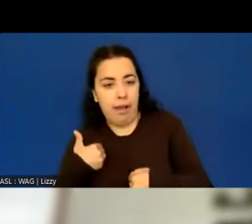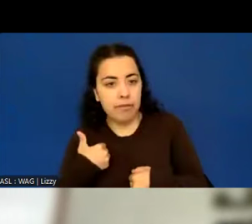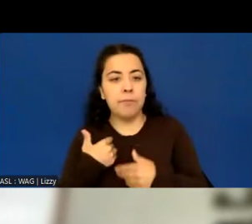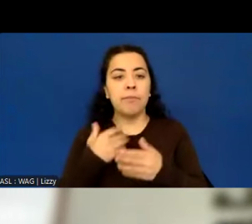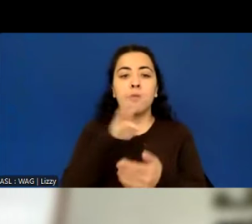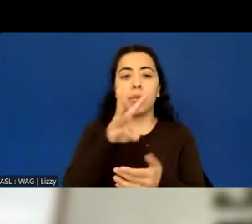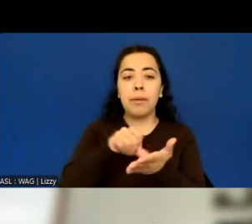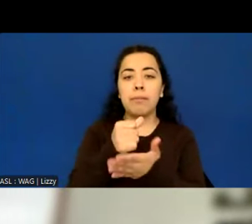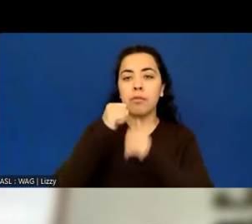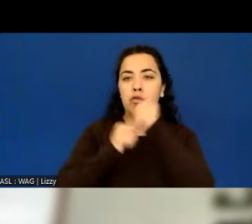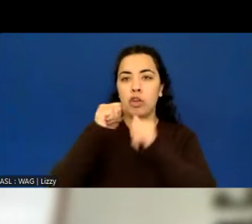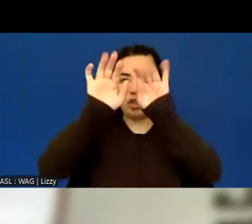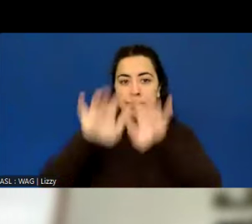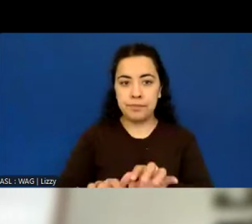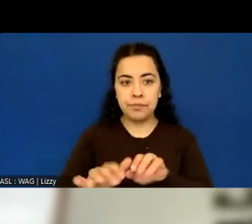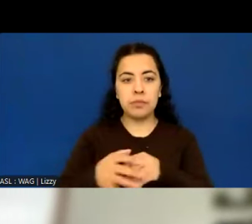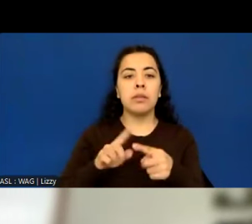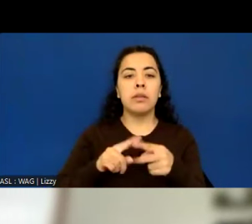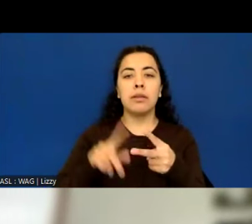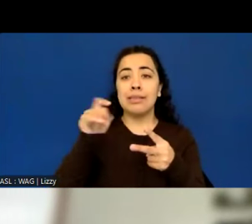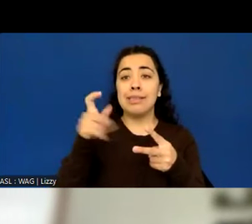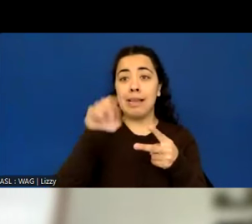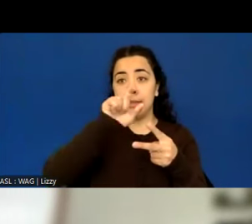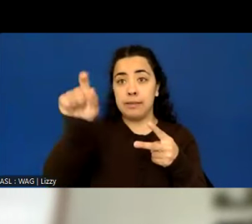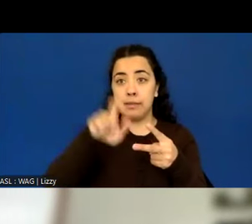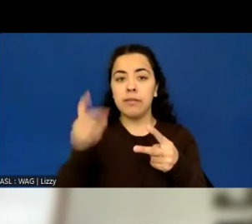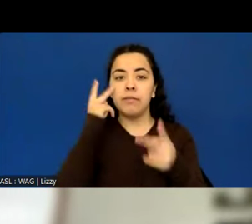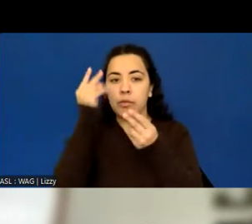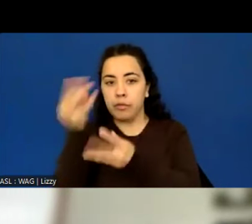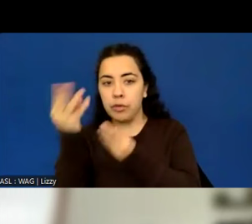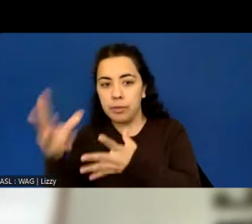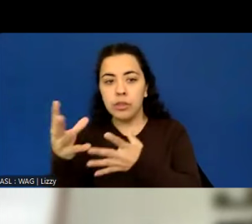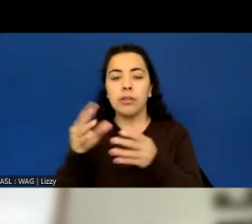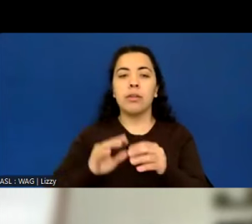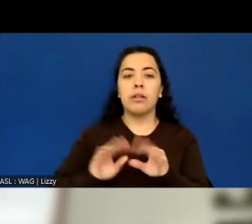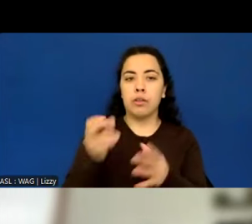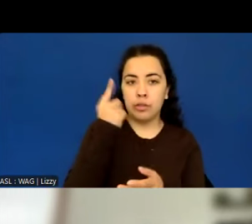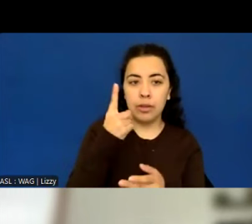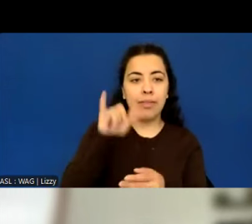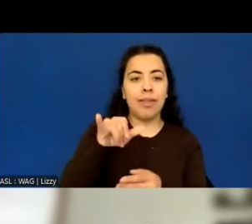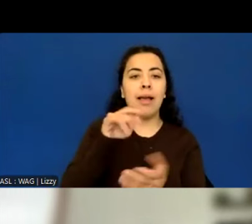information, which translates into the alternative text for the images, for example, making sure that